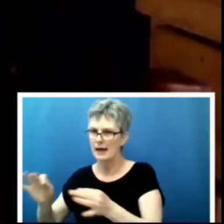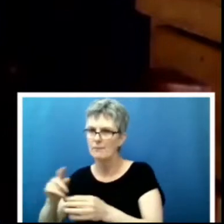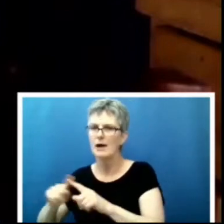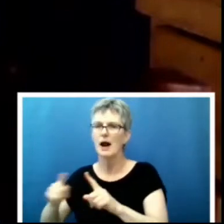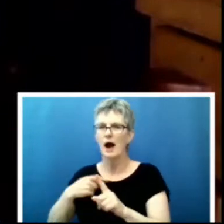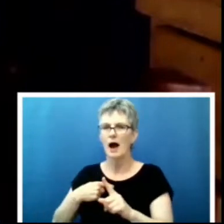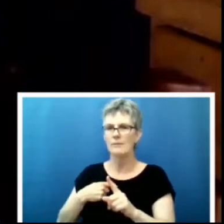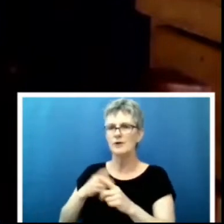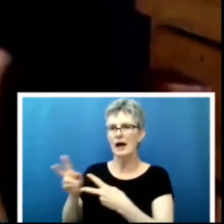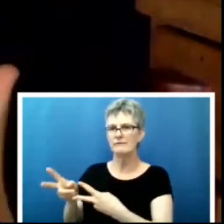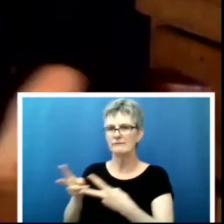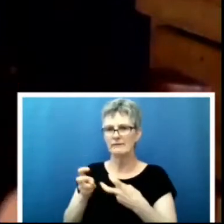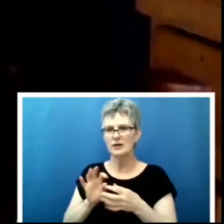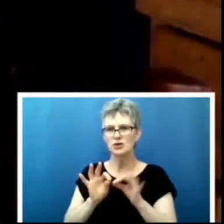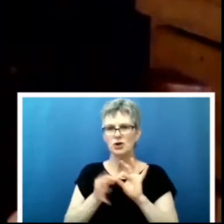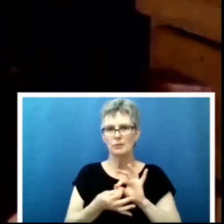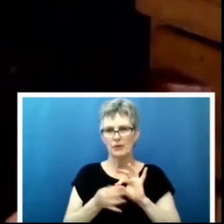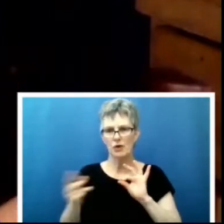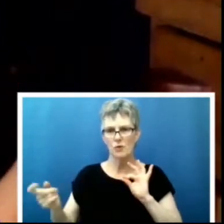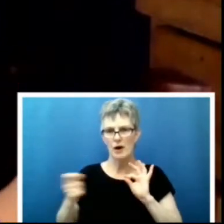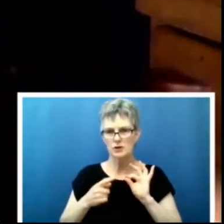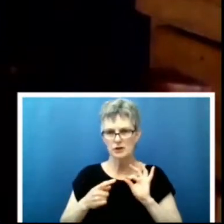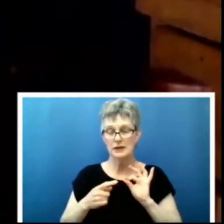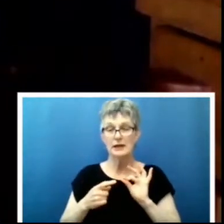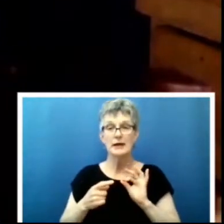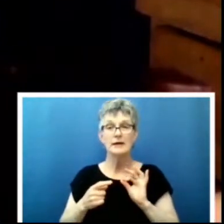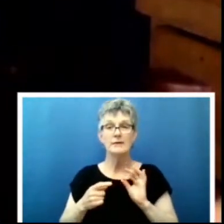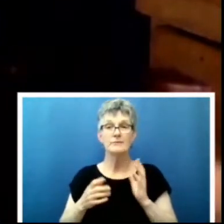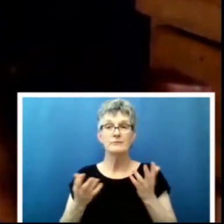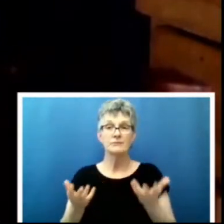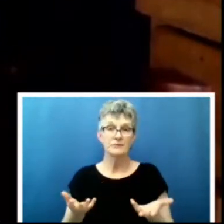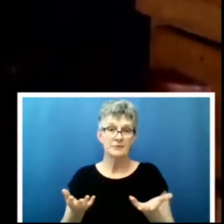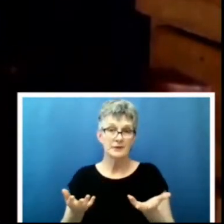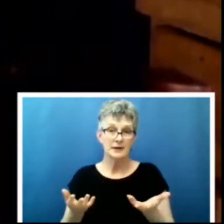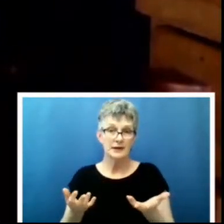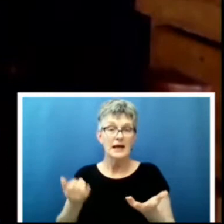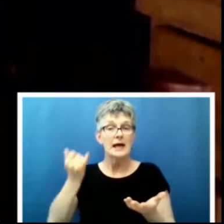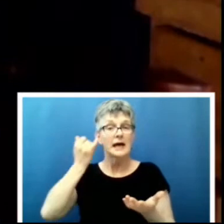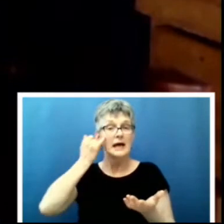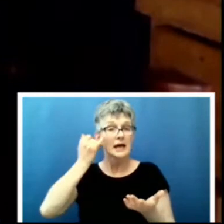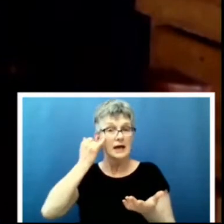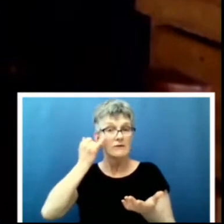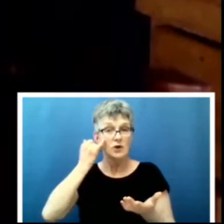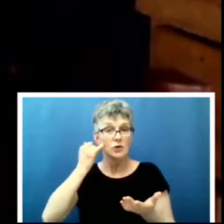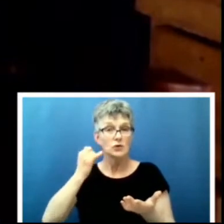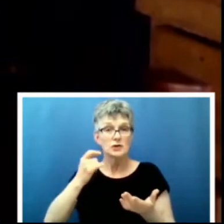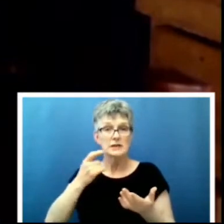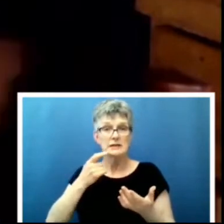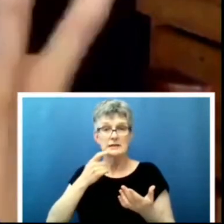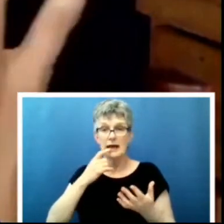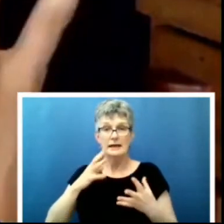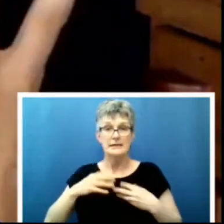So if you just kind of take the case that your thoughts, you can't like, your thoughts are just gonna thought you all the time.